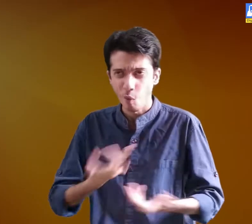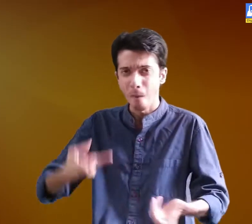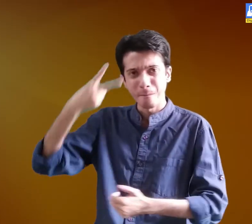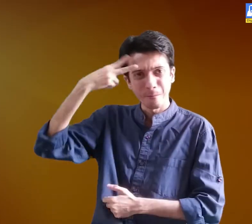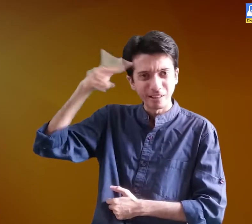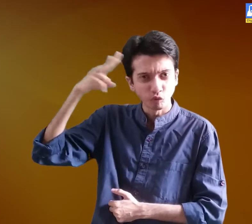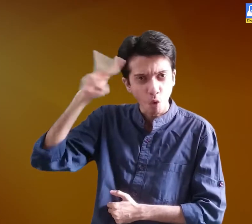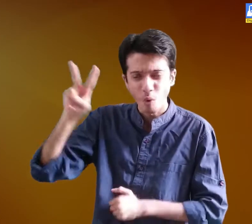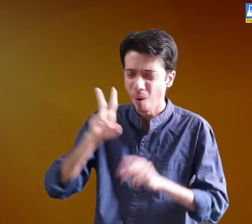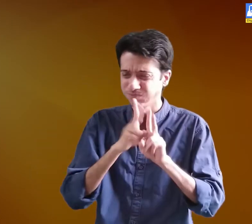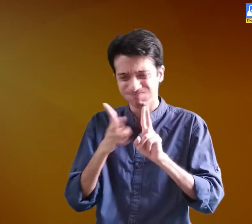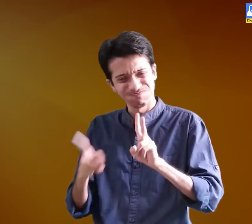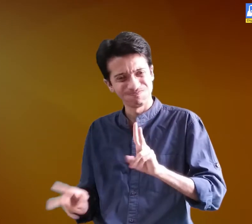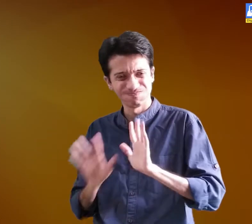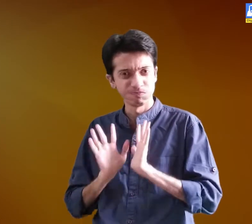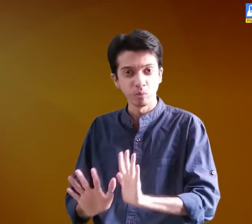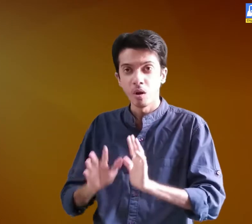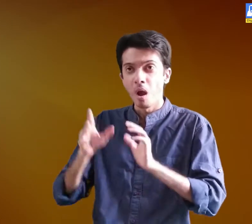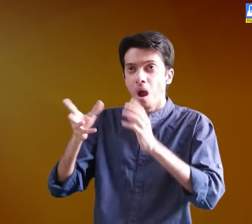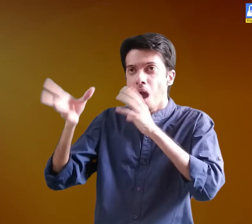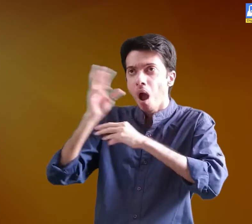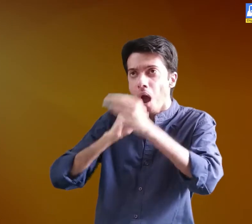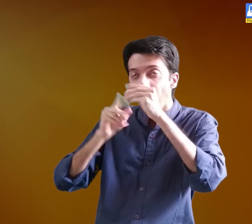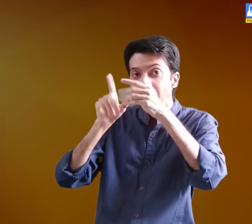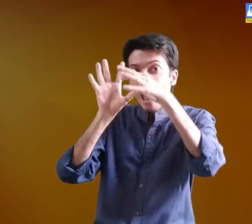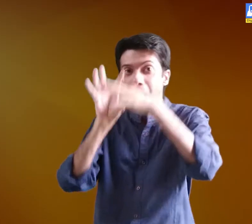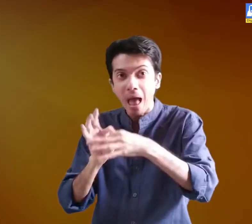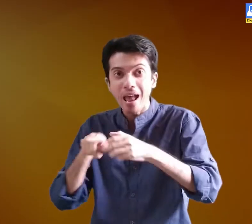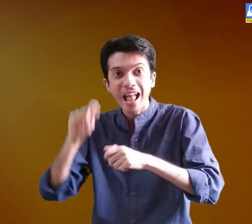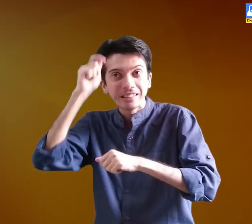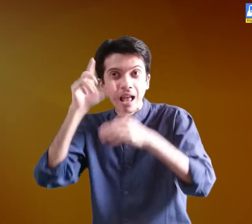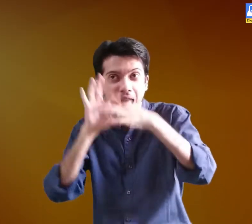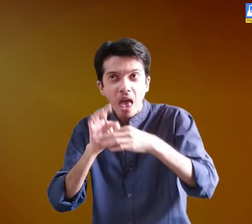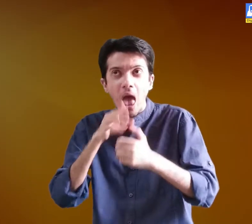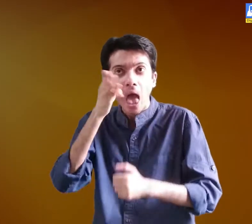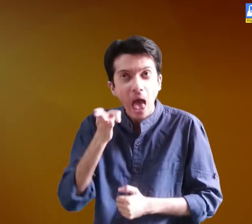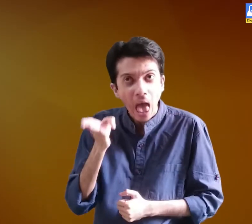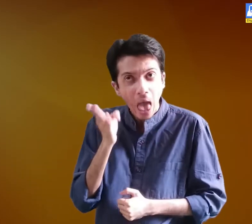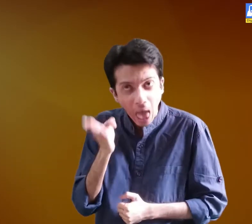native language is spanish mexican etc on the basis of their first language they learn second